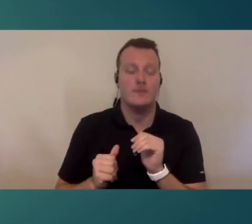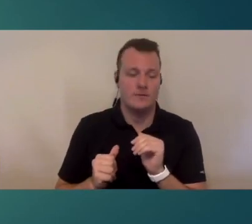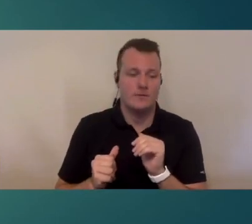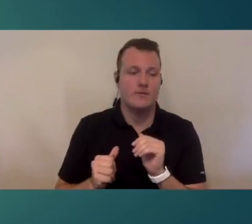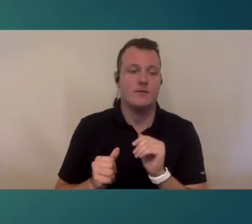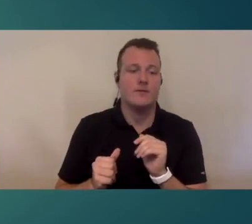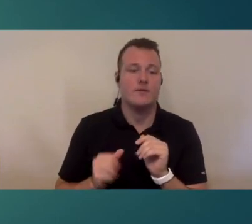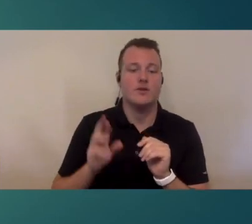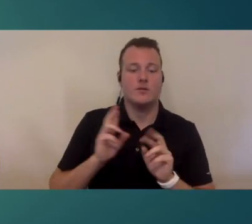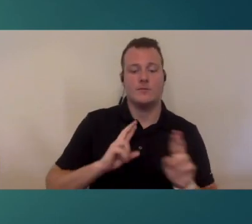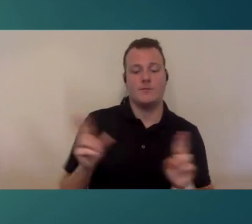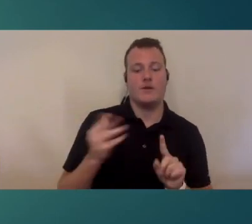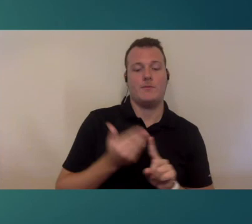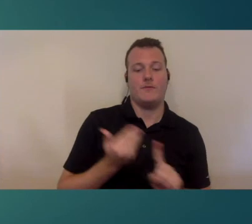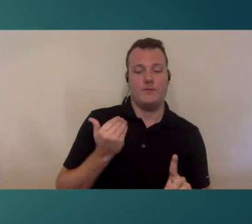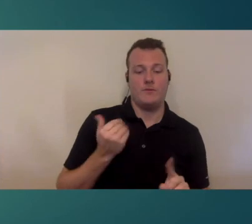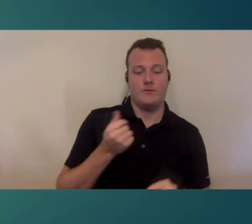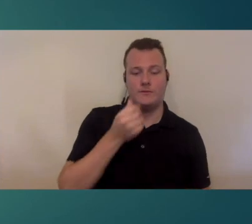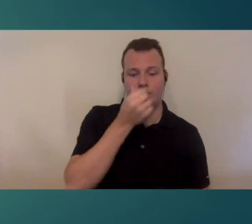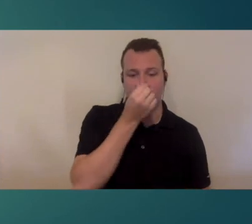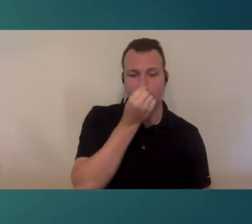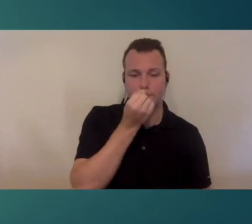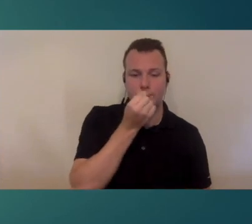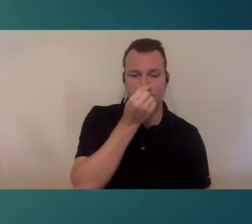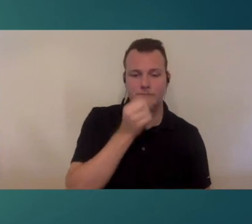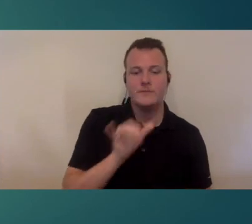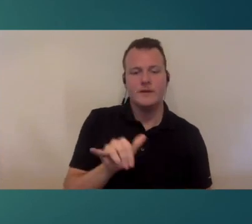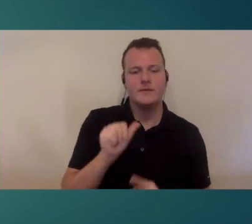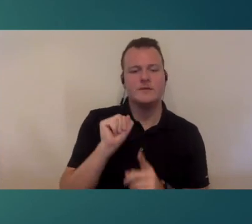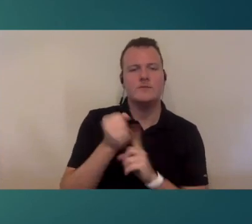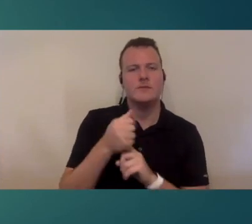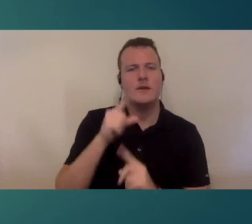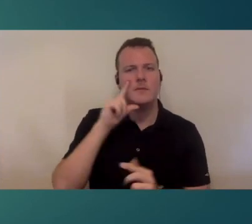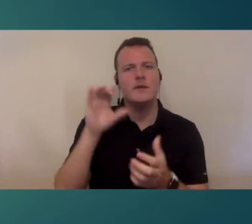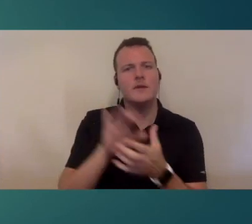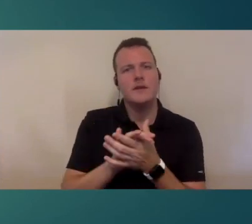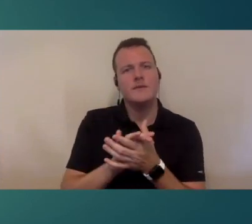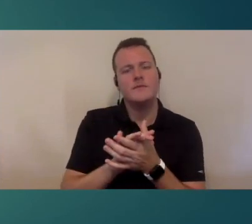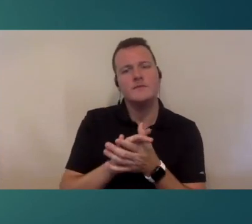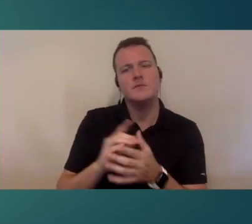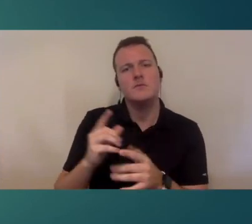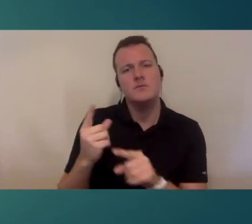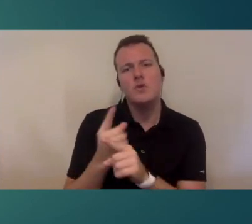beforehand. So in that instance I think it's really appropriate to say that 'let